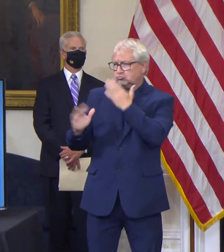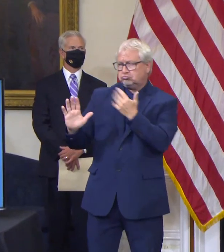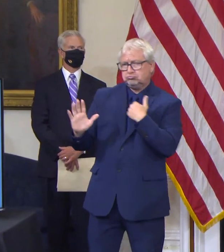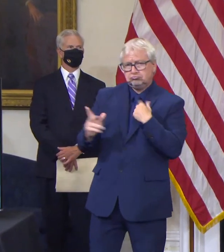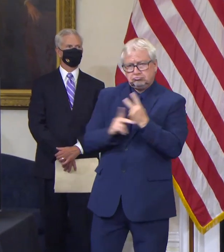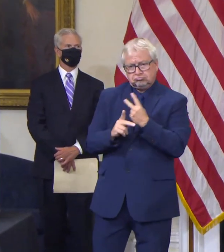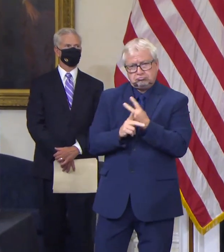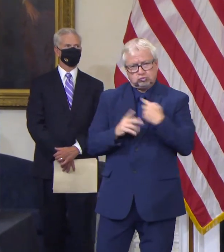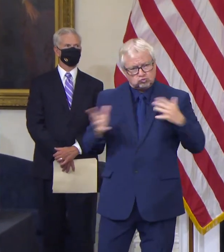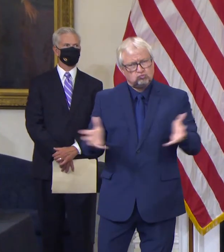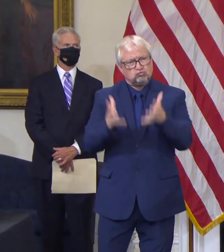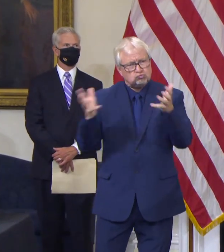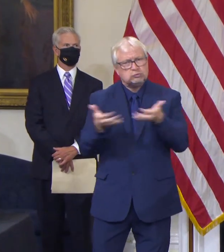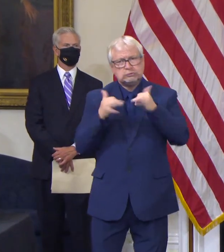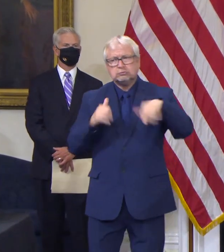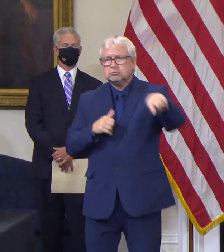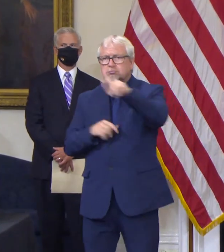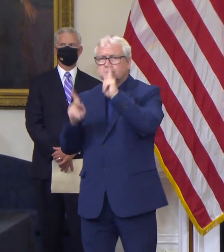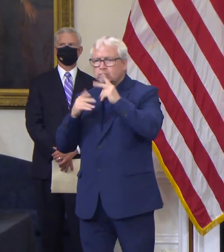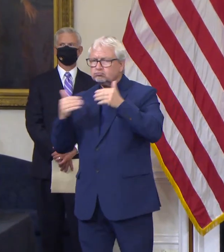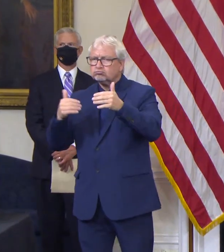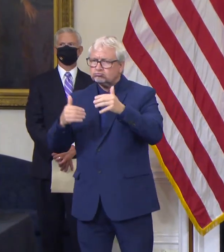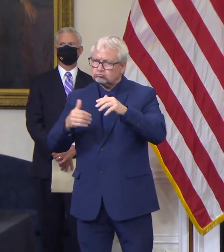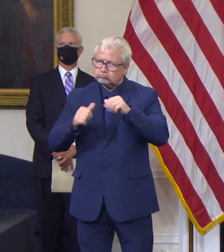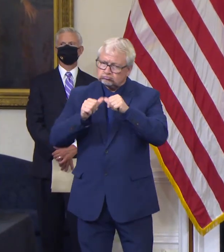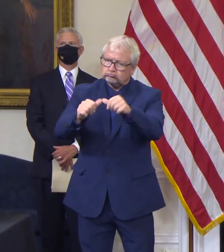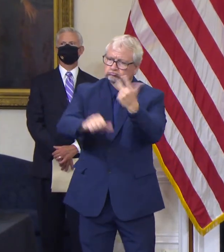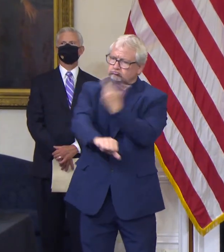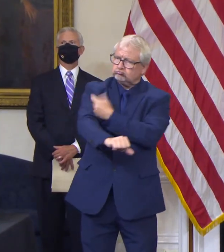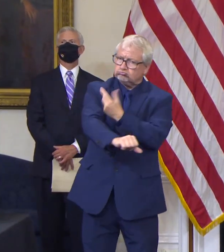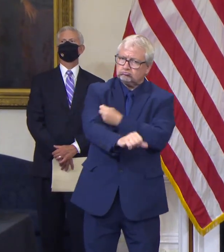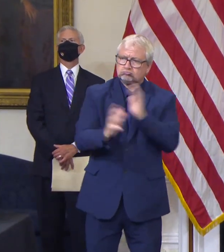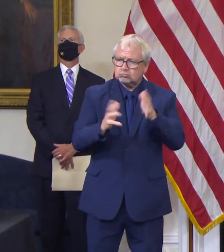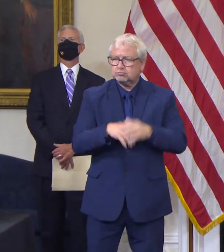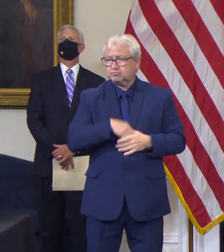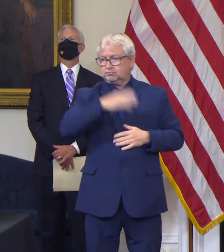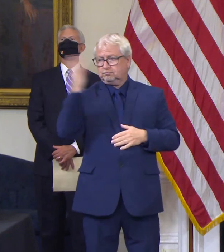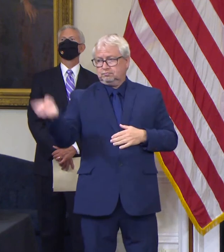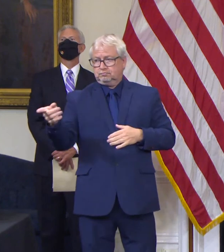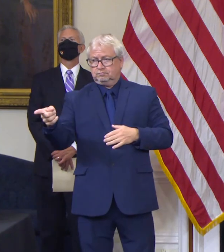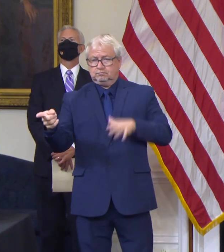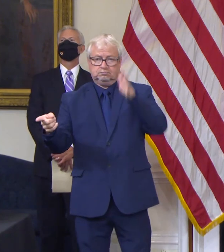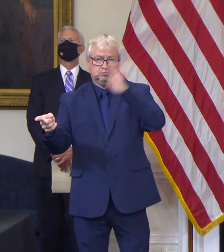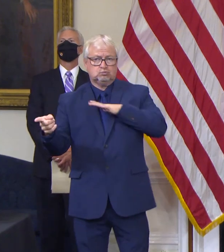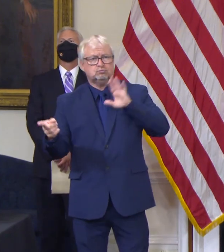a long time, which is just continuing We've been doing very, very well with the plan that we've had for to encourage people to get vaccinated.